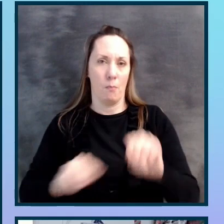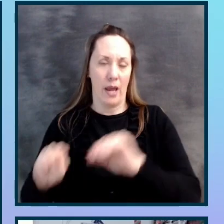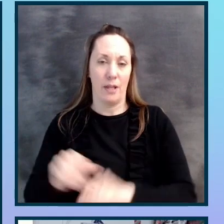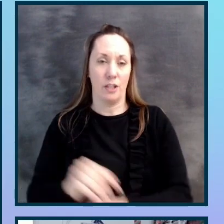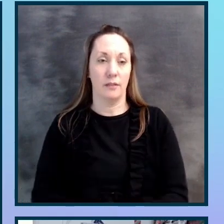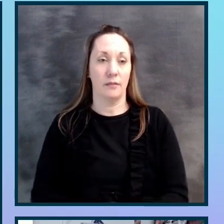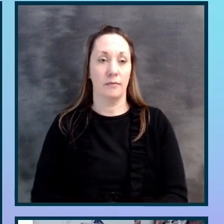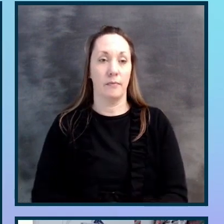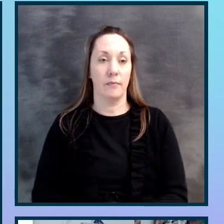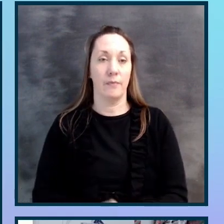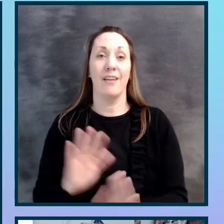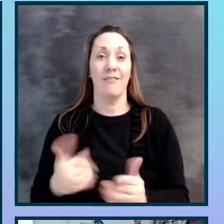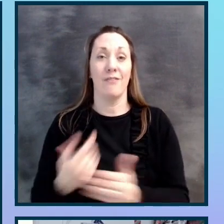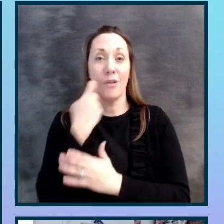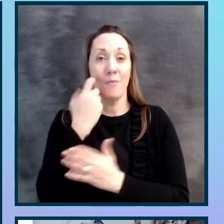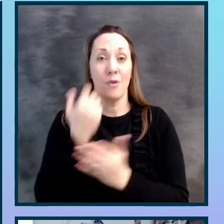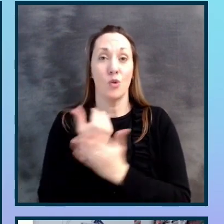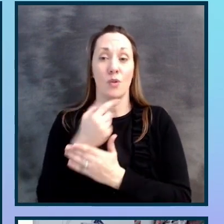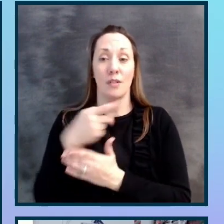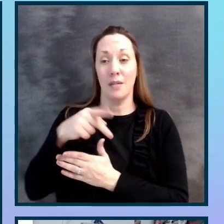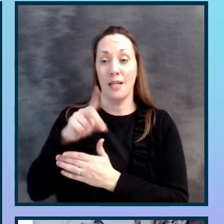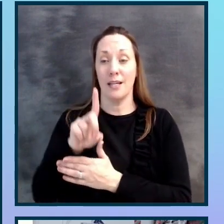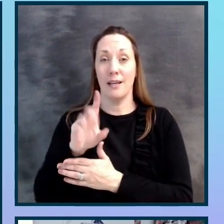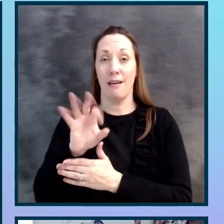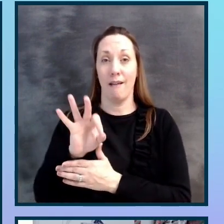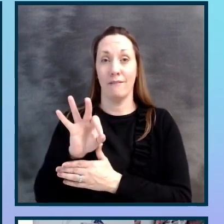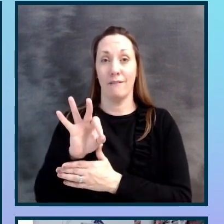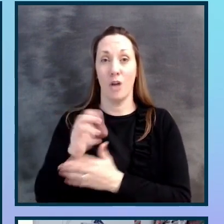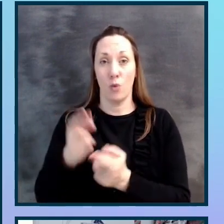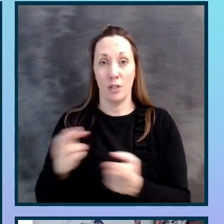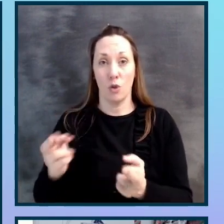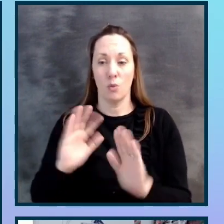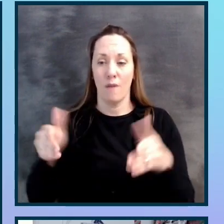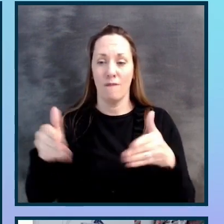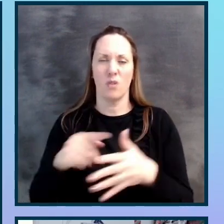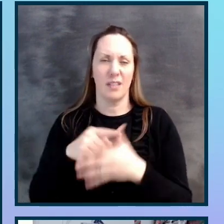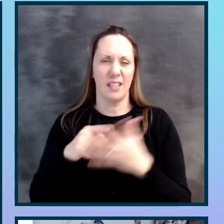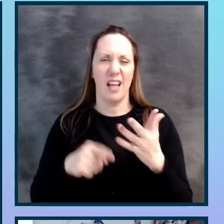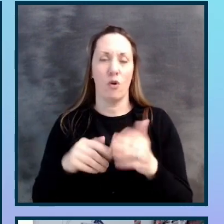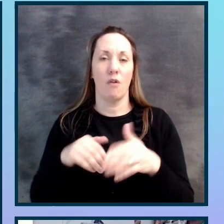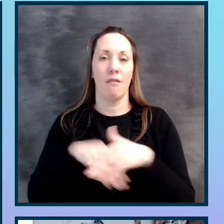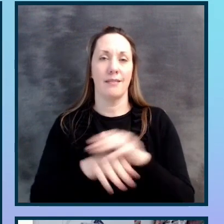For our newest PDF resources, we've focused on a number of accessibility enhancements.